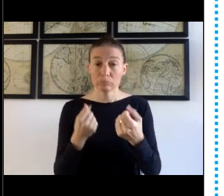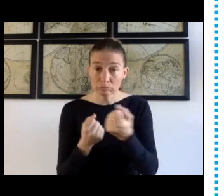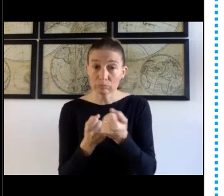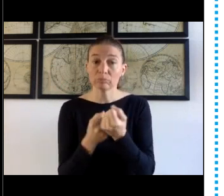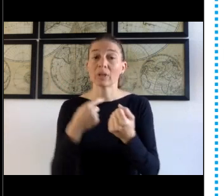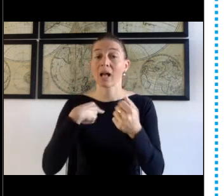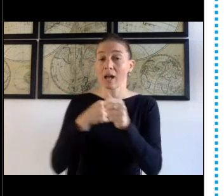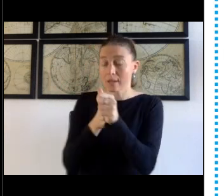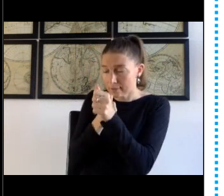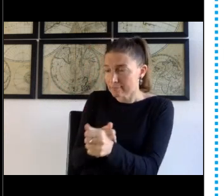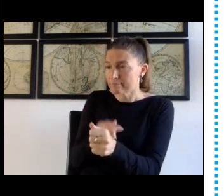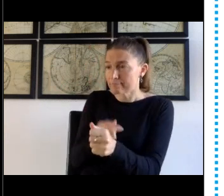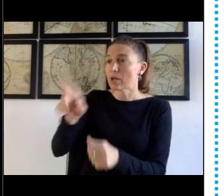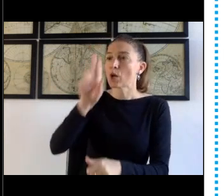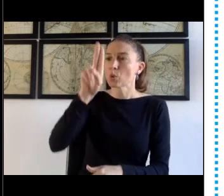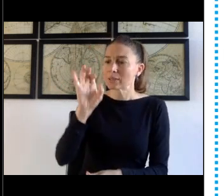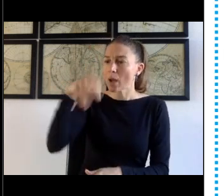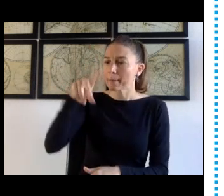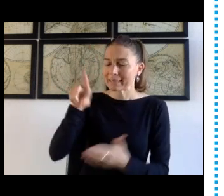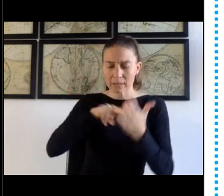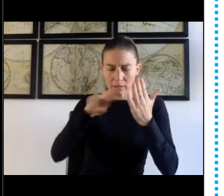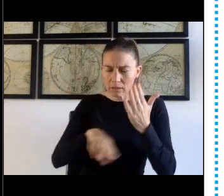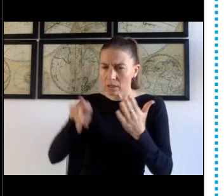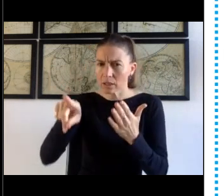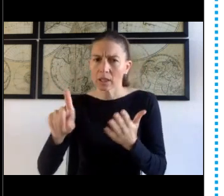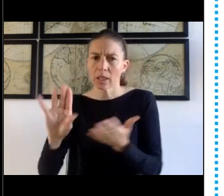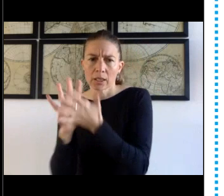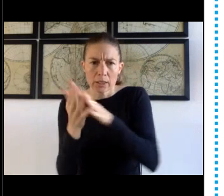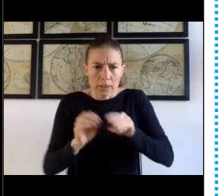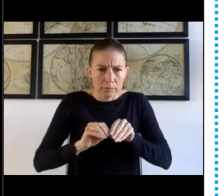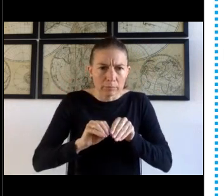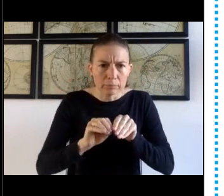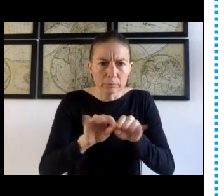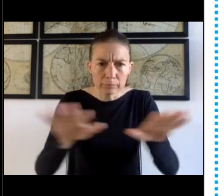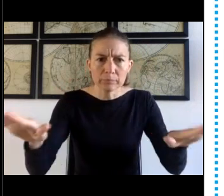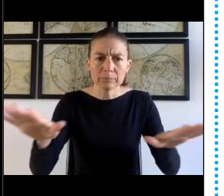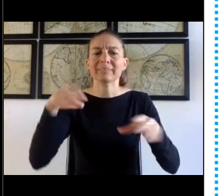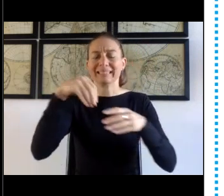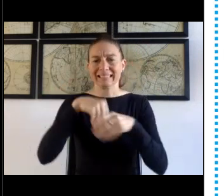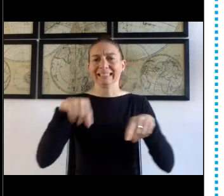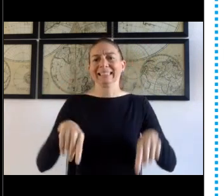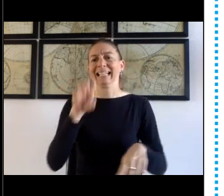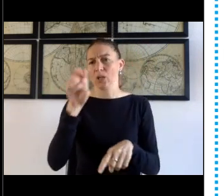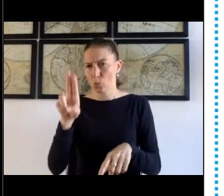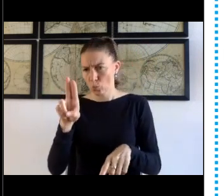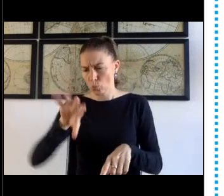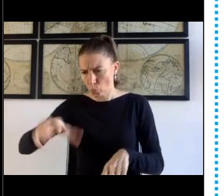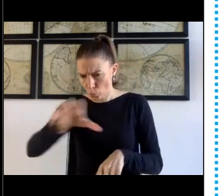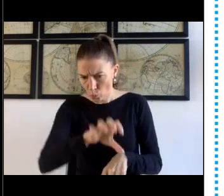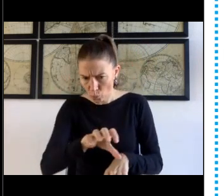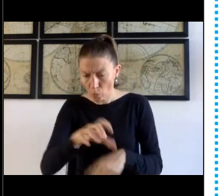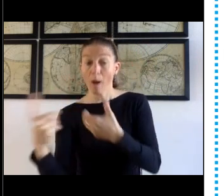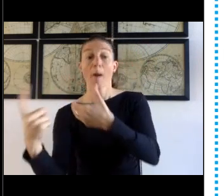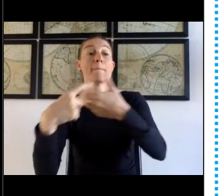and to uphold the rights of persons with disabilities in the EU, its member countries and also in Europe in general.